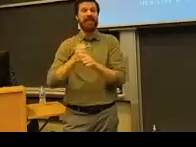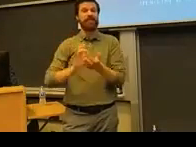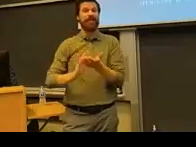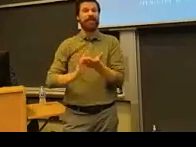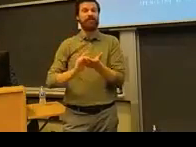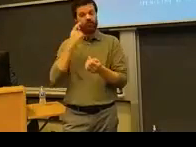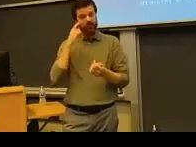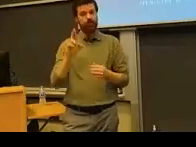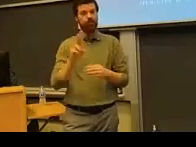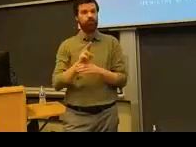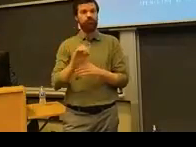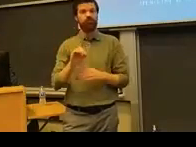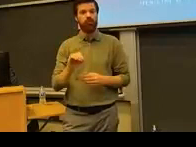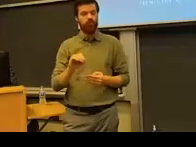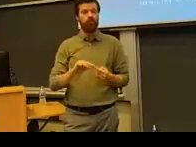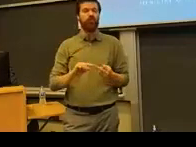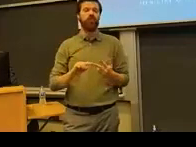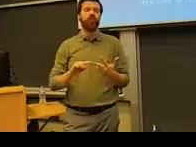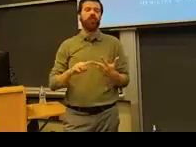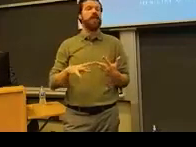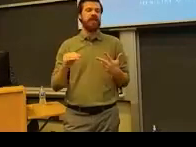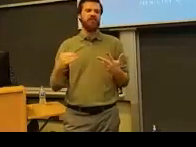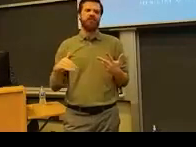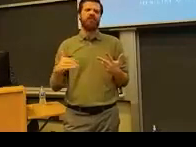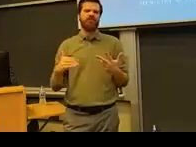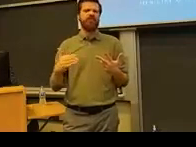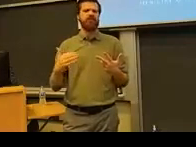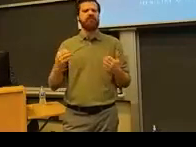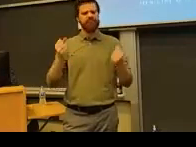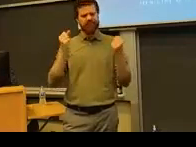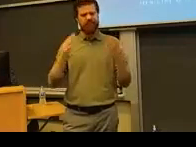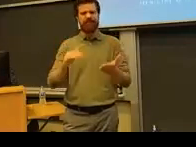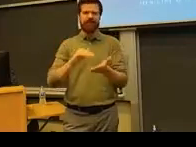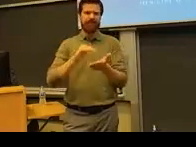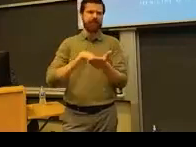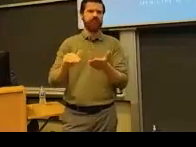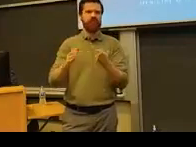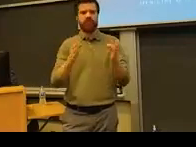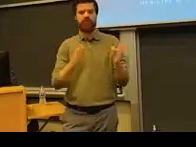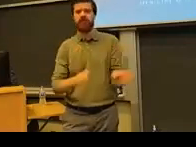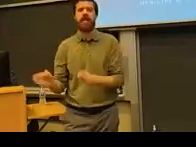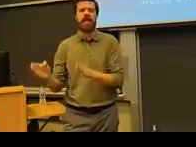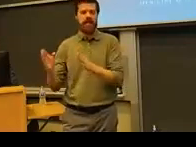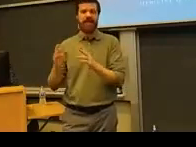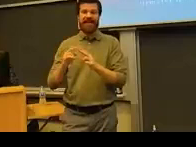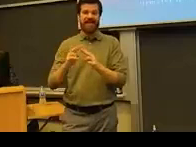use disorder and a really substantial amount of discharge planning uh was either absent or didn't